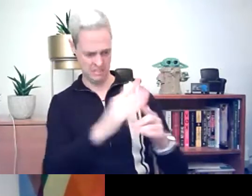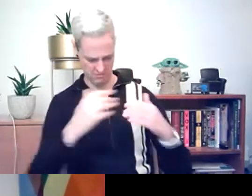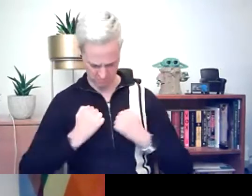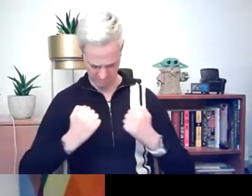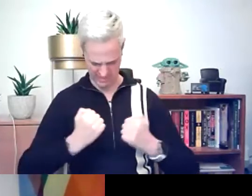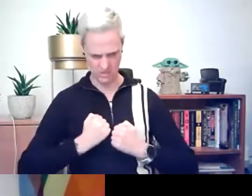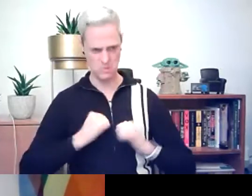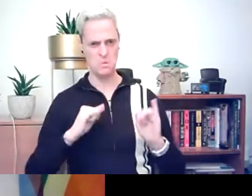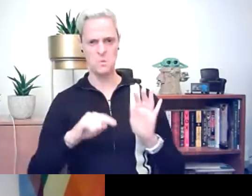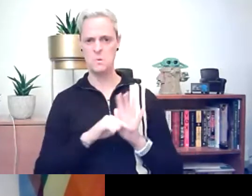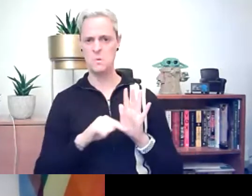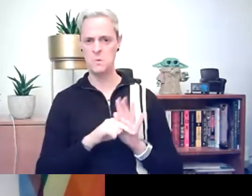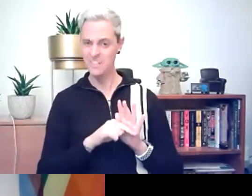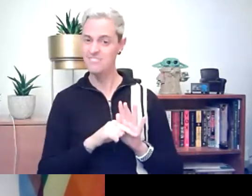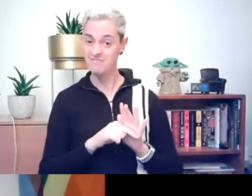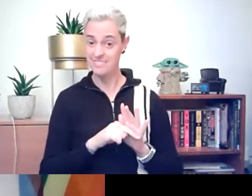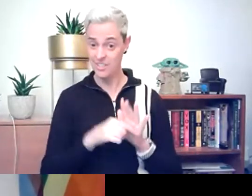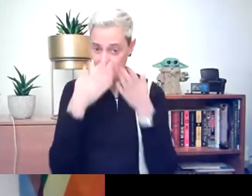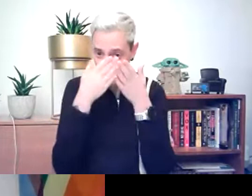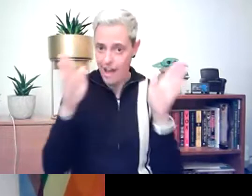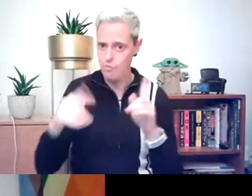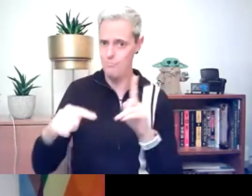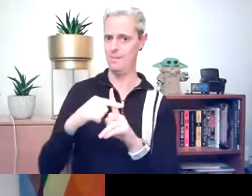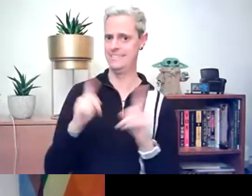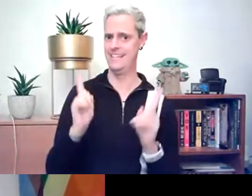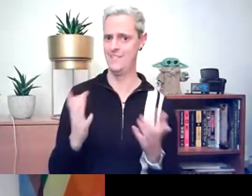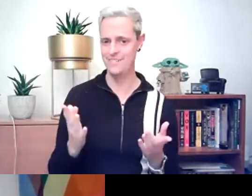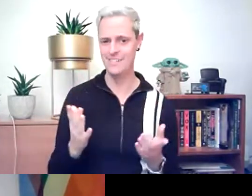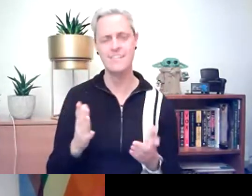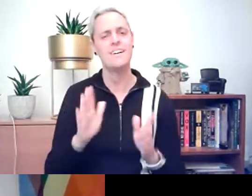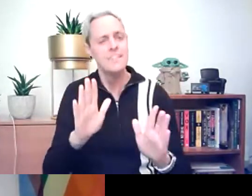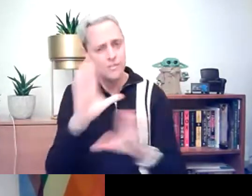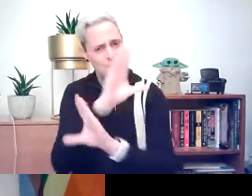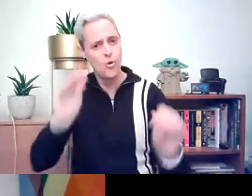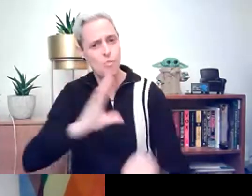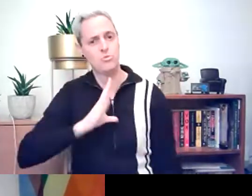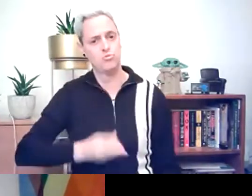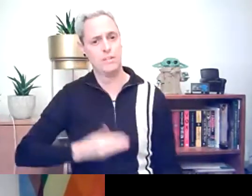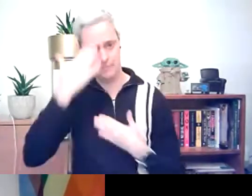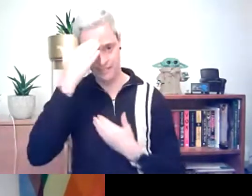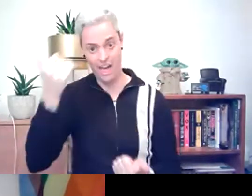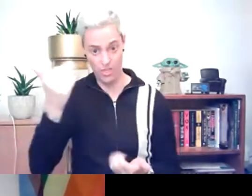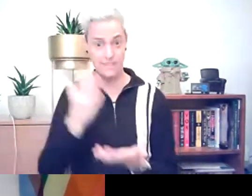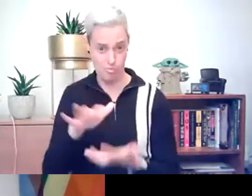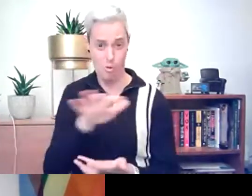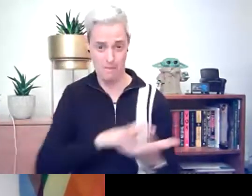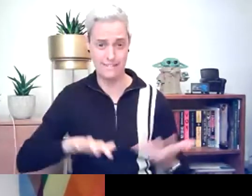18:17:05 yeah I'm yeah it that that actually came through TV as well because we were seeing